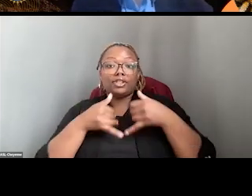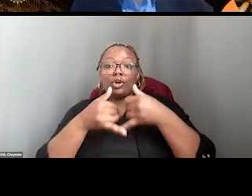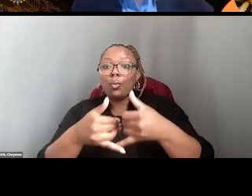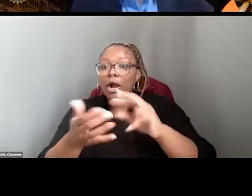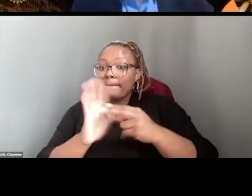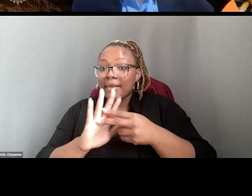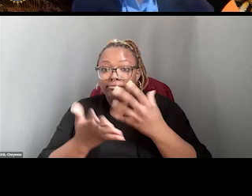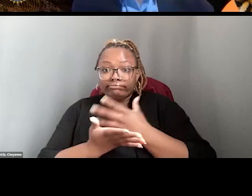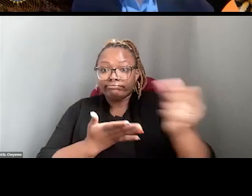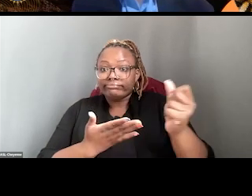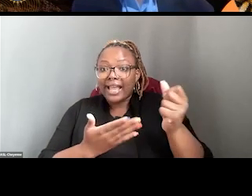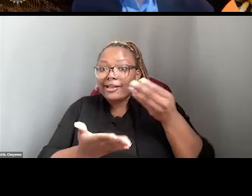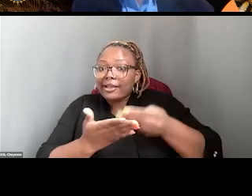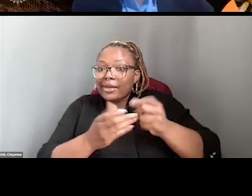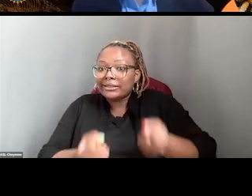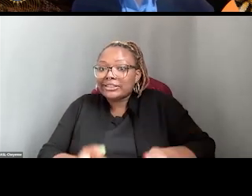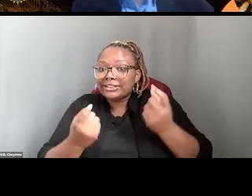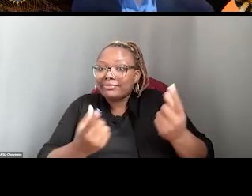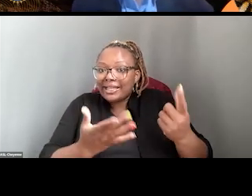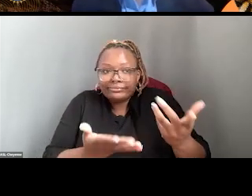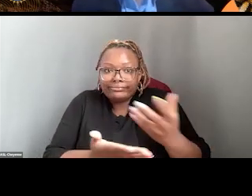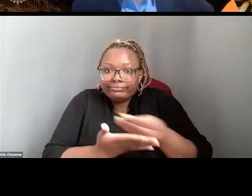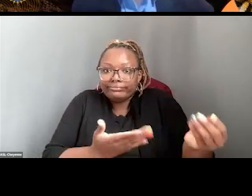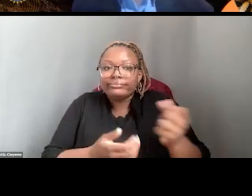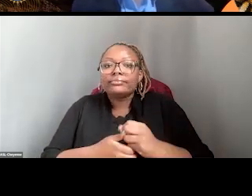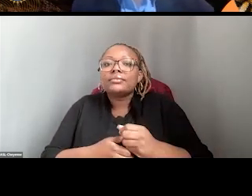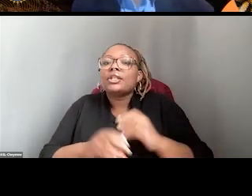So the no-cost extension really doesn't do anything for you.